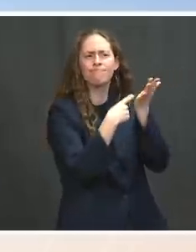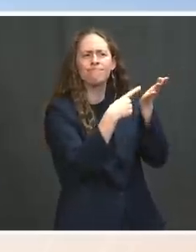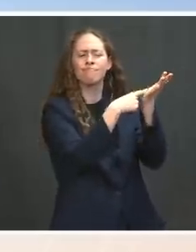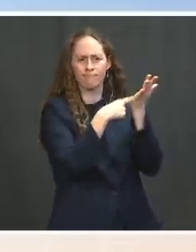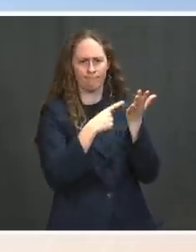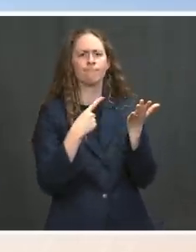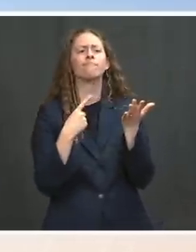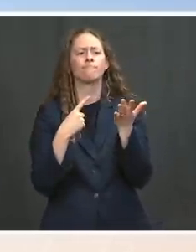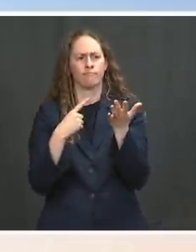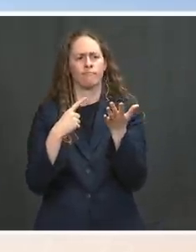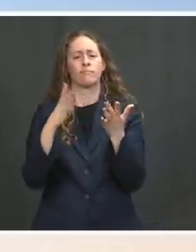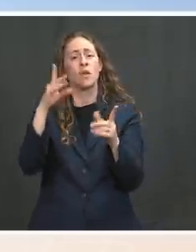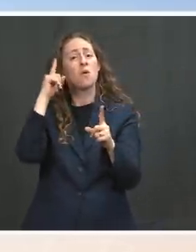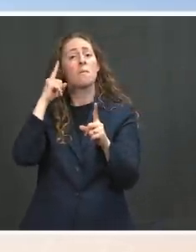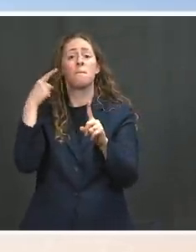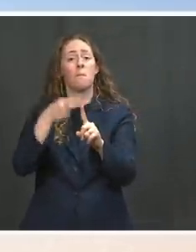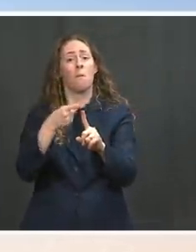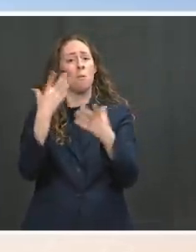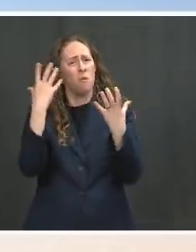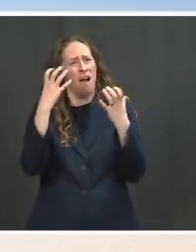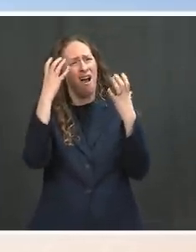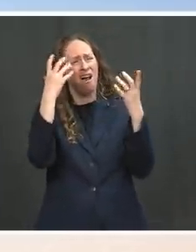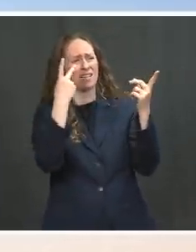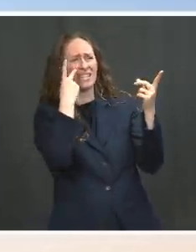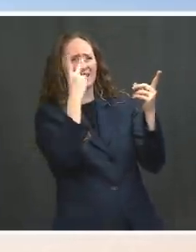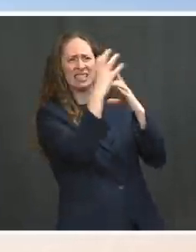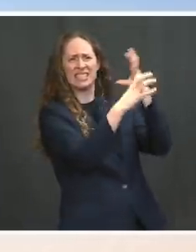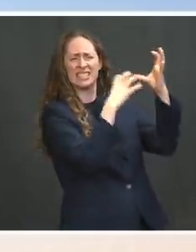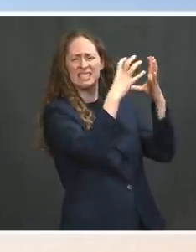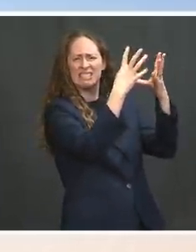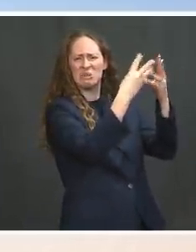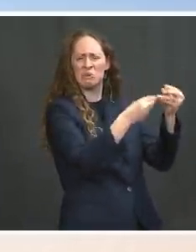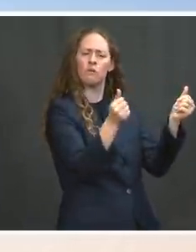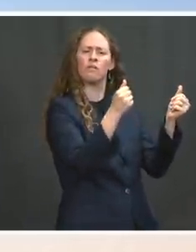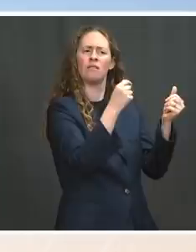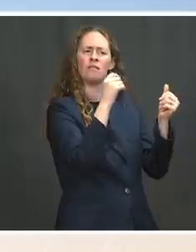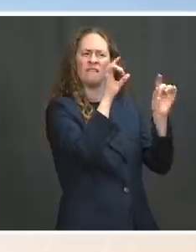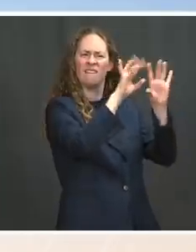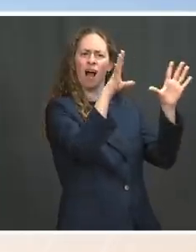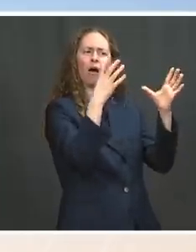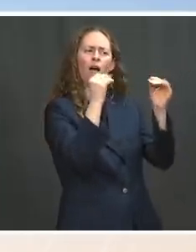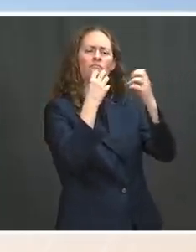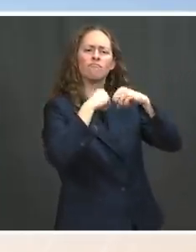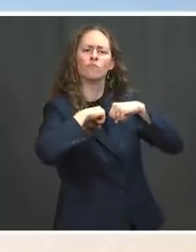as we look to protecting the people in the region. Go ahead, Jeff. The Press: Thanks, Jen.